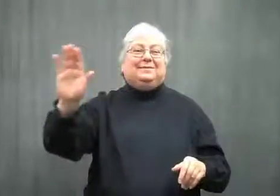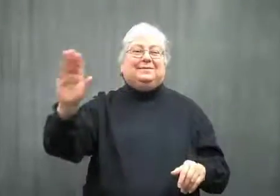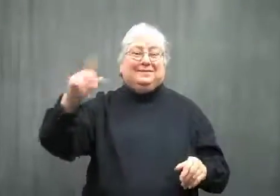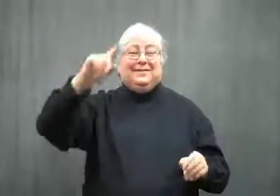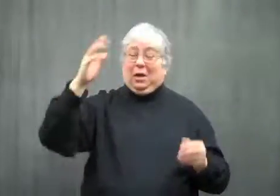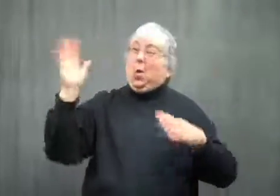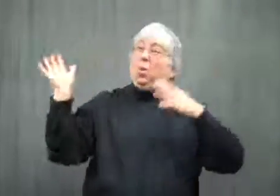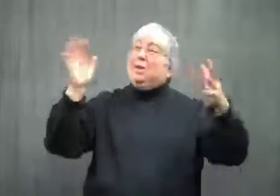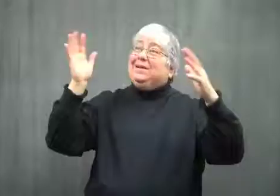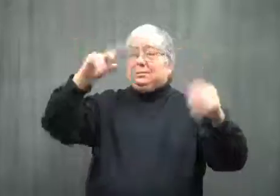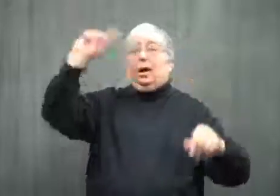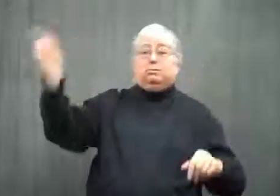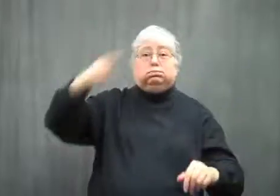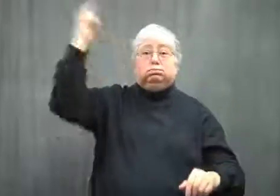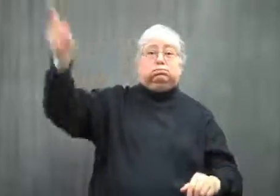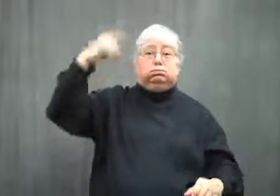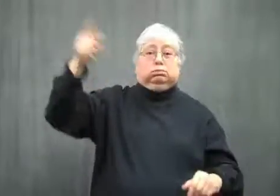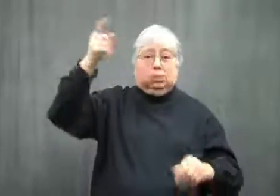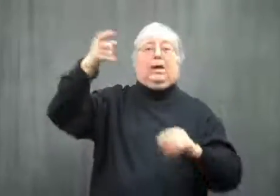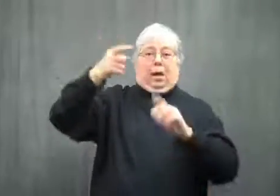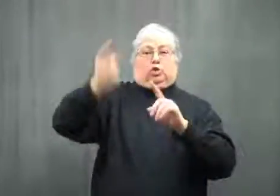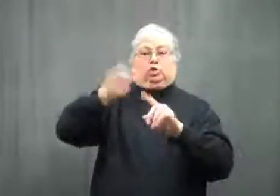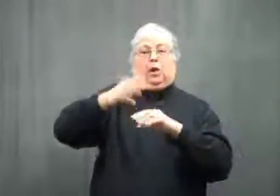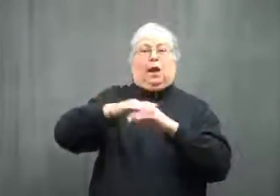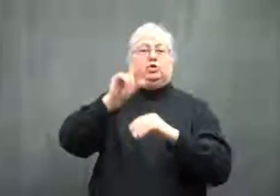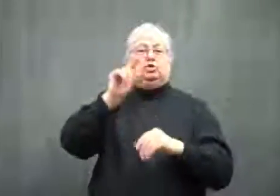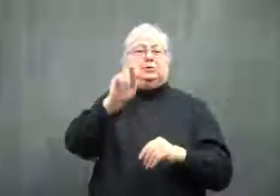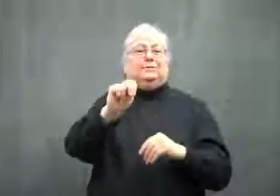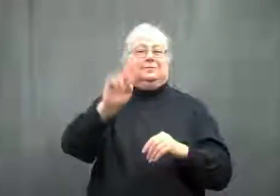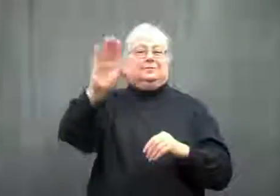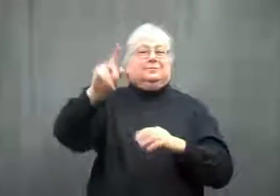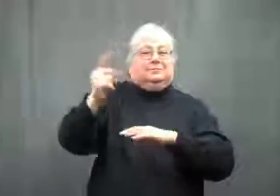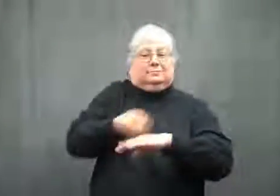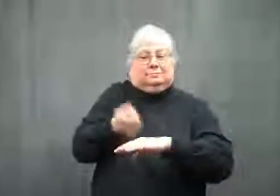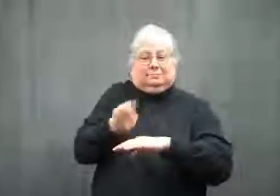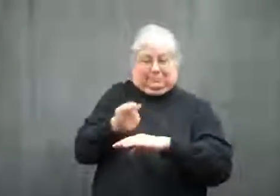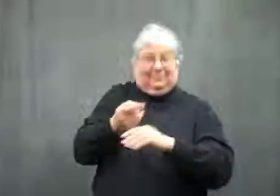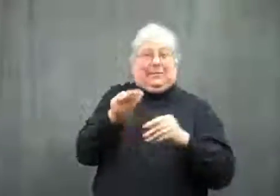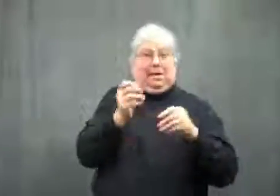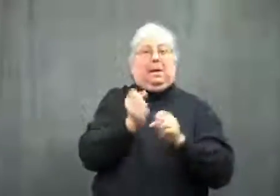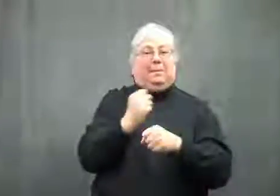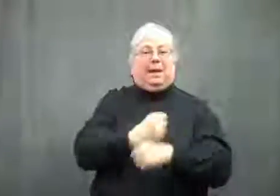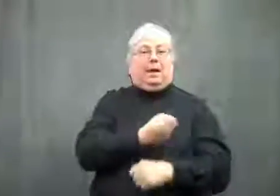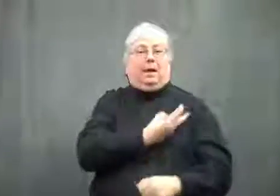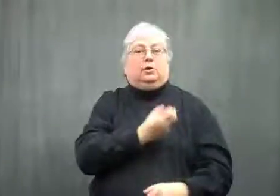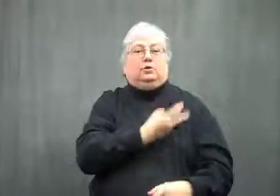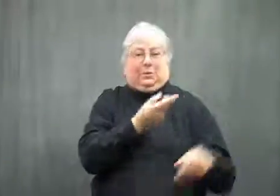The fan blades turn, causing a generator to turn, and creates electricity,